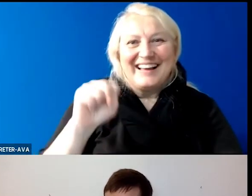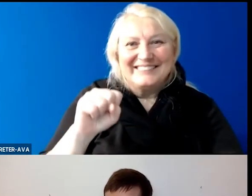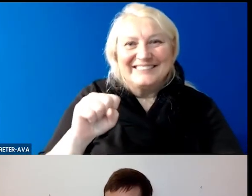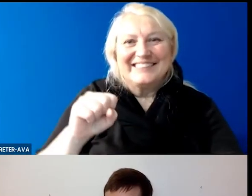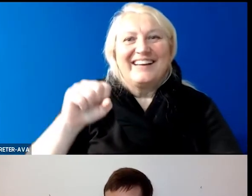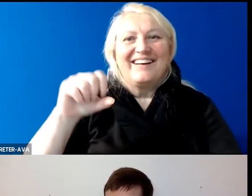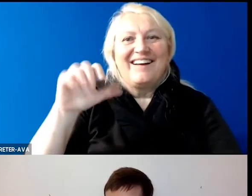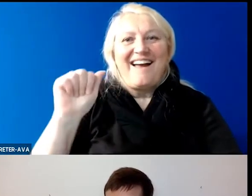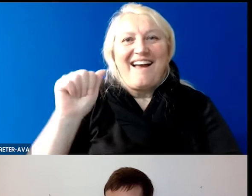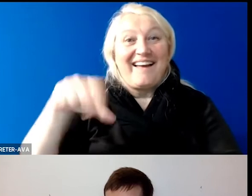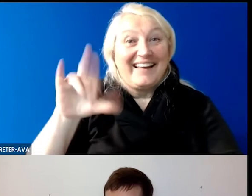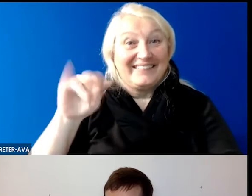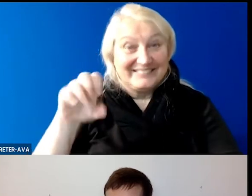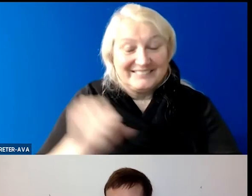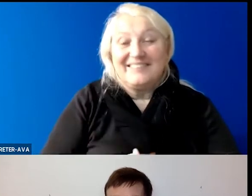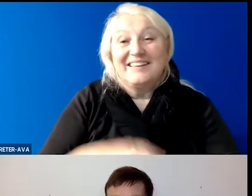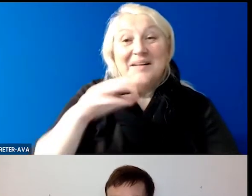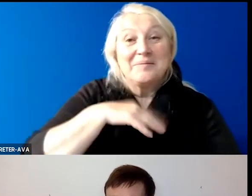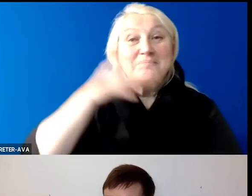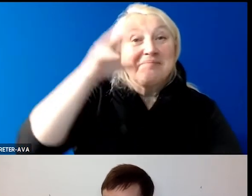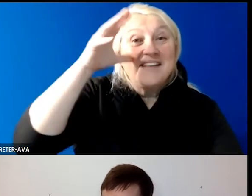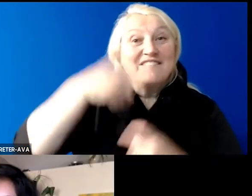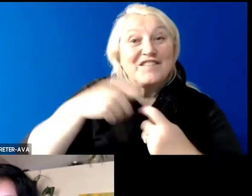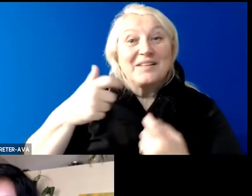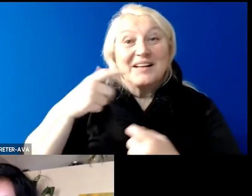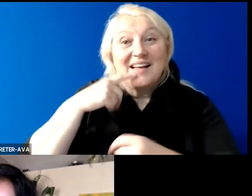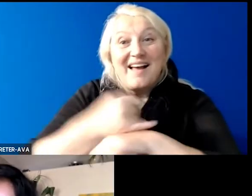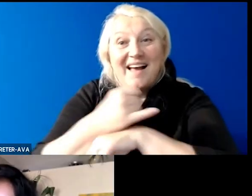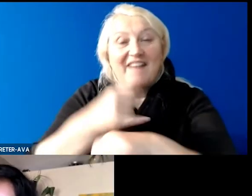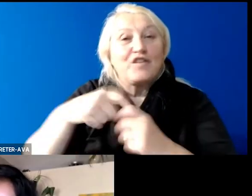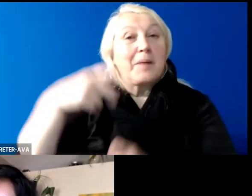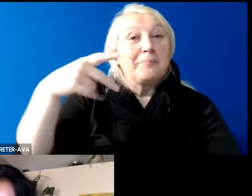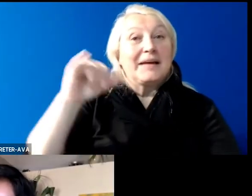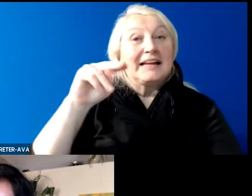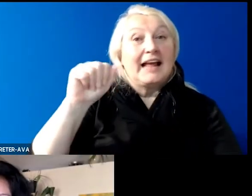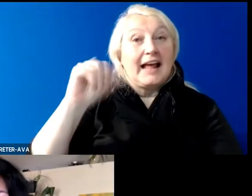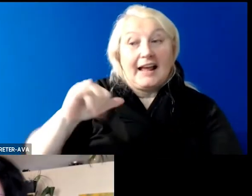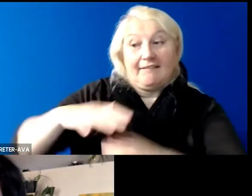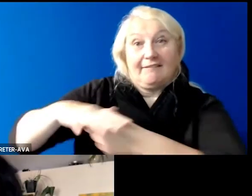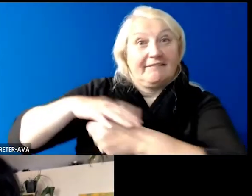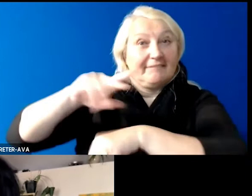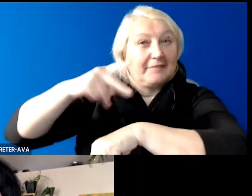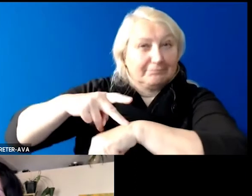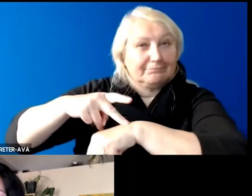And my parents are from the islands of Panaon Leyte which are now colonially known as the